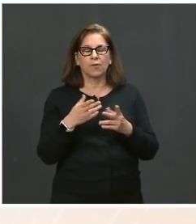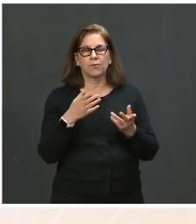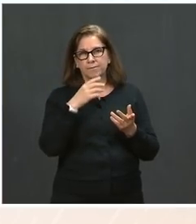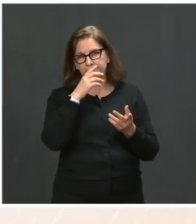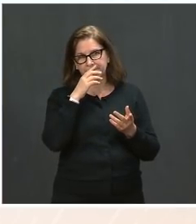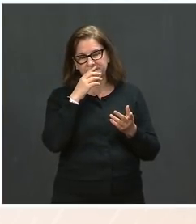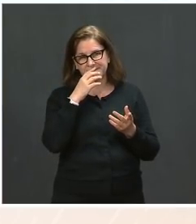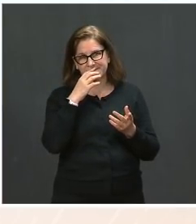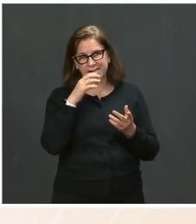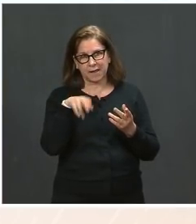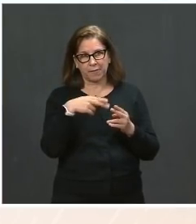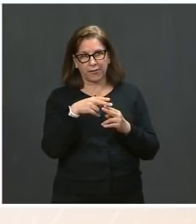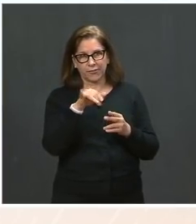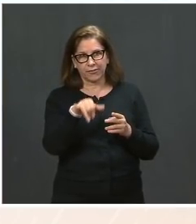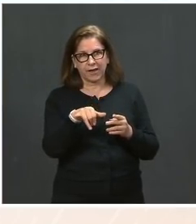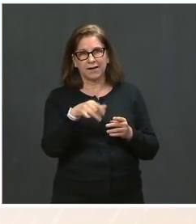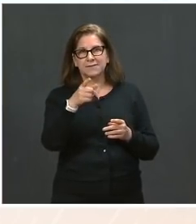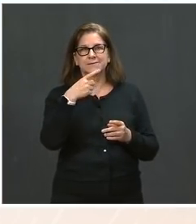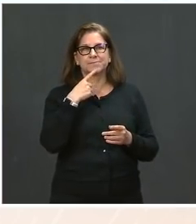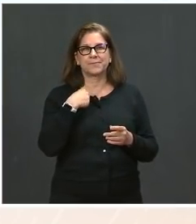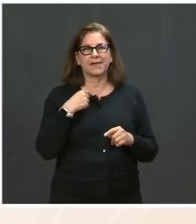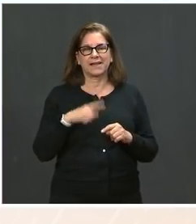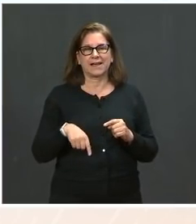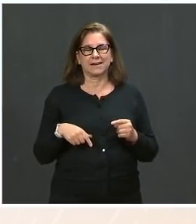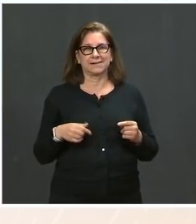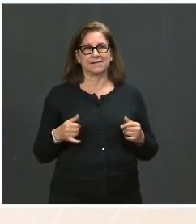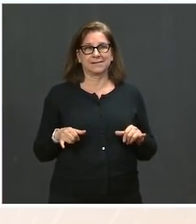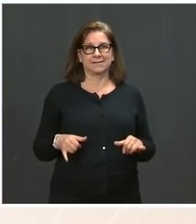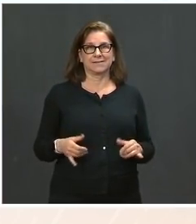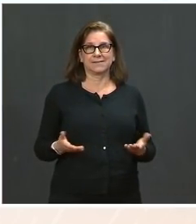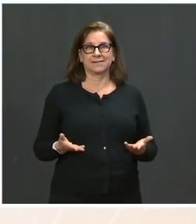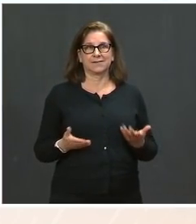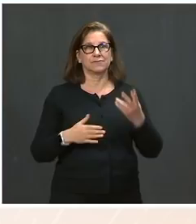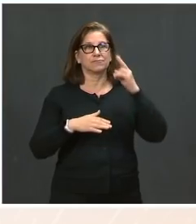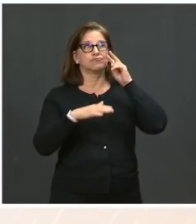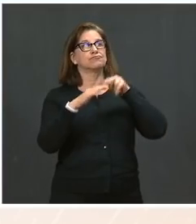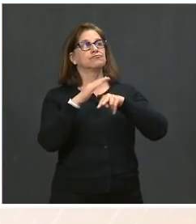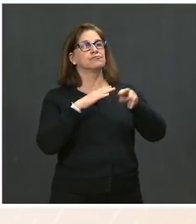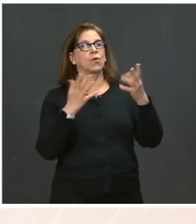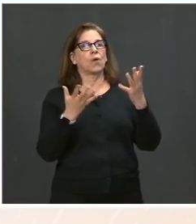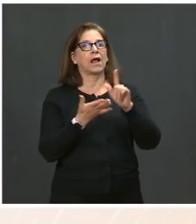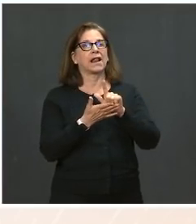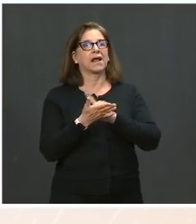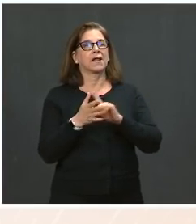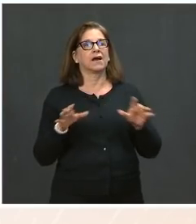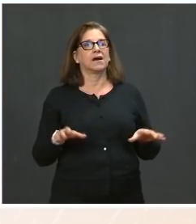I can't stand here and predict legal action. Obviously, that would be a decision made by the Justice Department and the Attorney General.